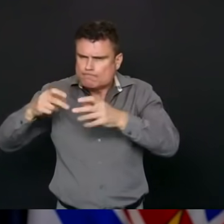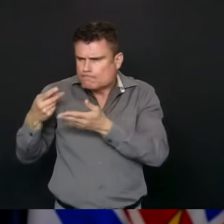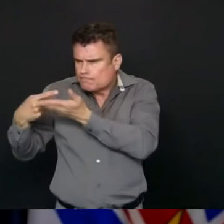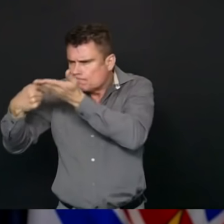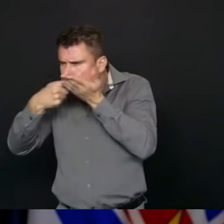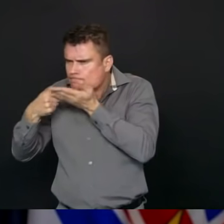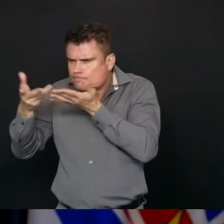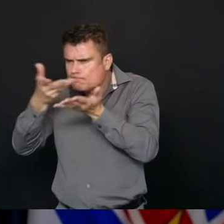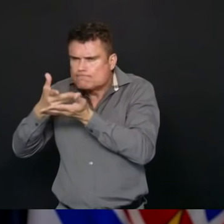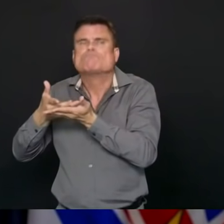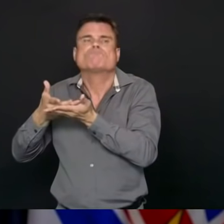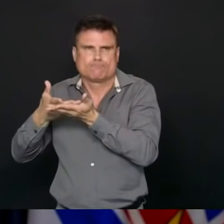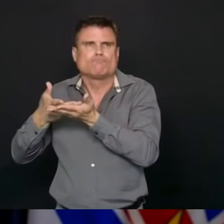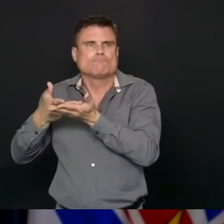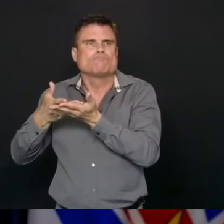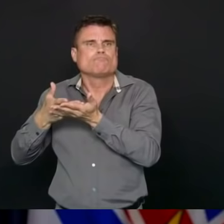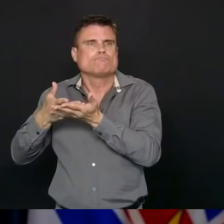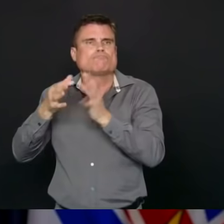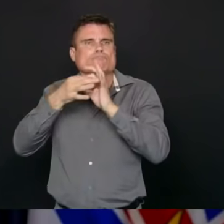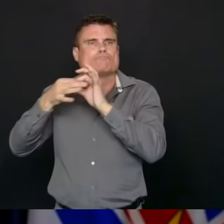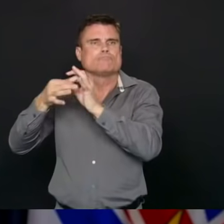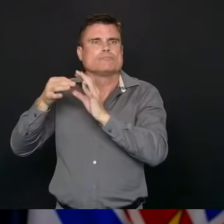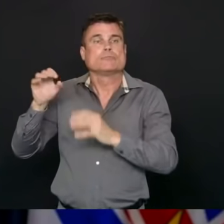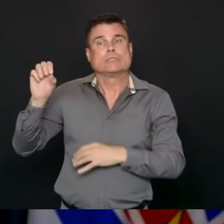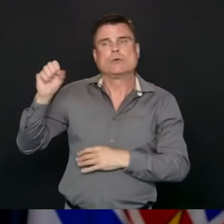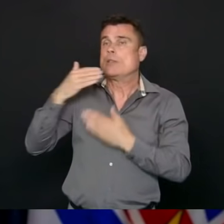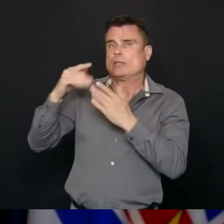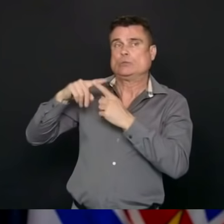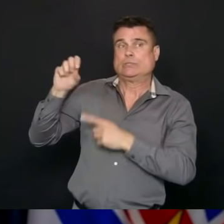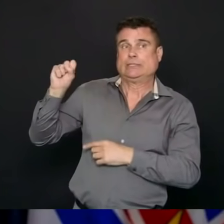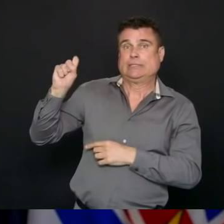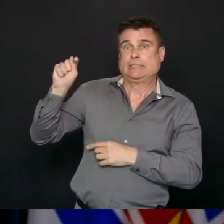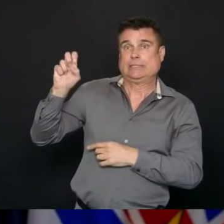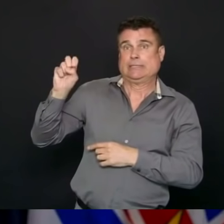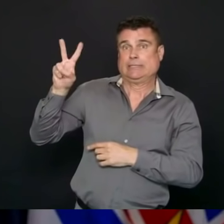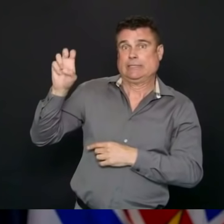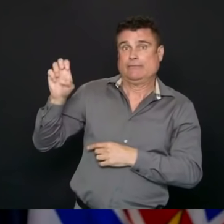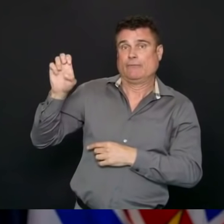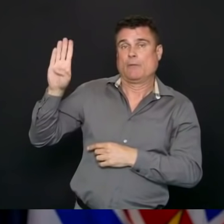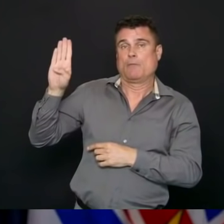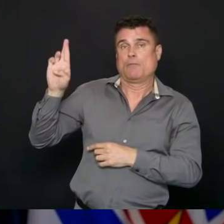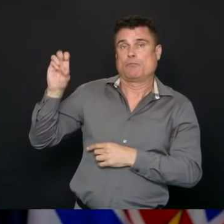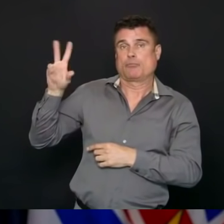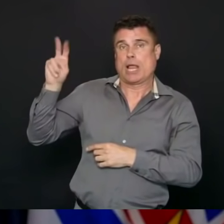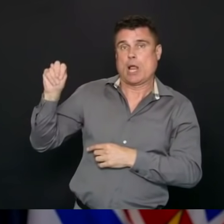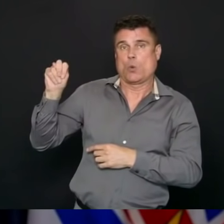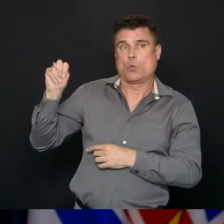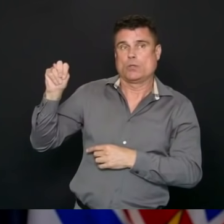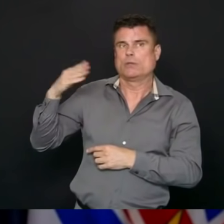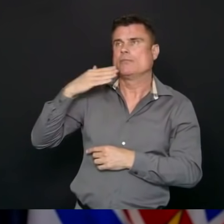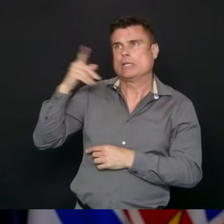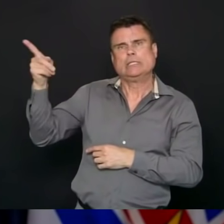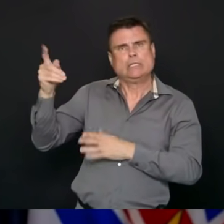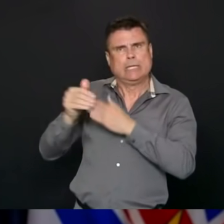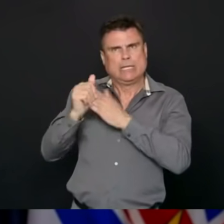to implement this complex and necessary shift in our approach to care for